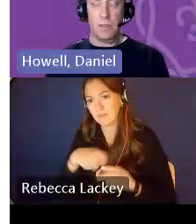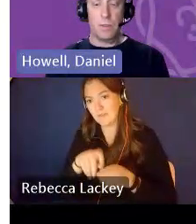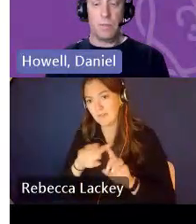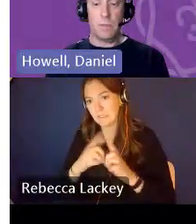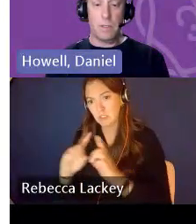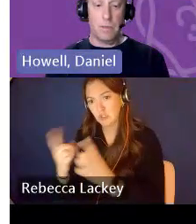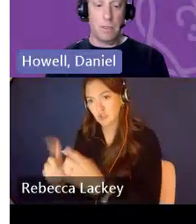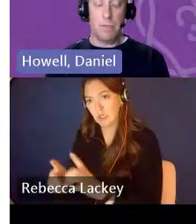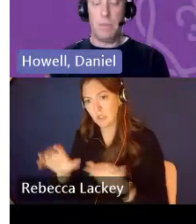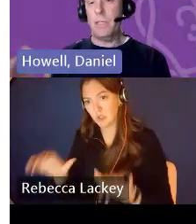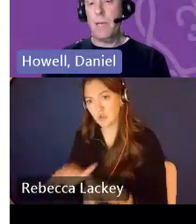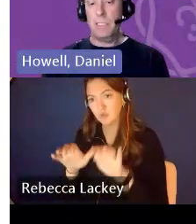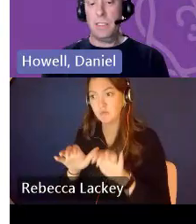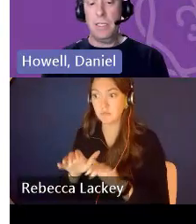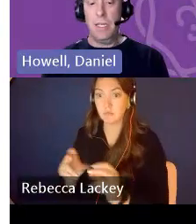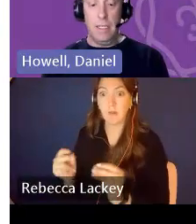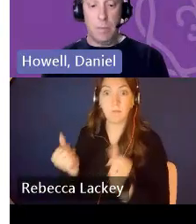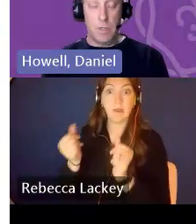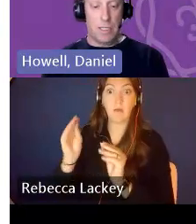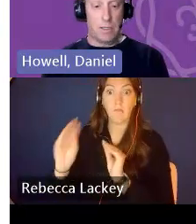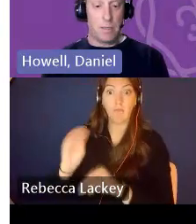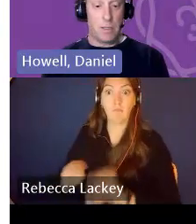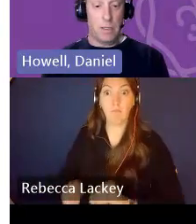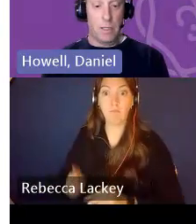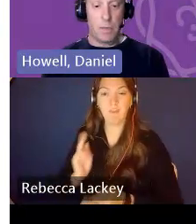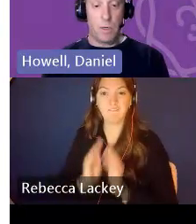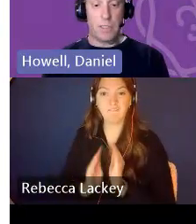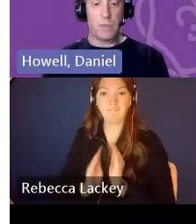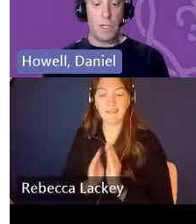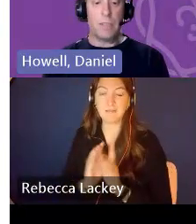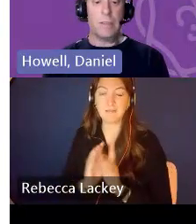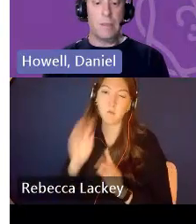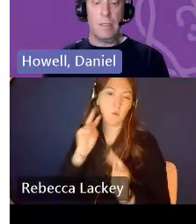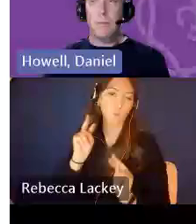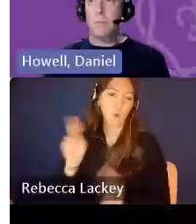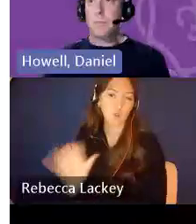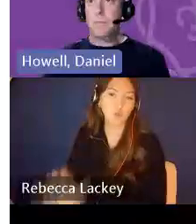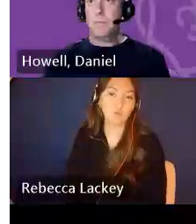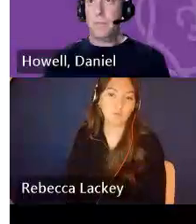could do some you know immediate patching but that is something that we watch as well.